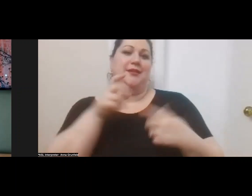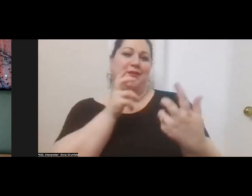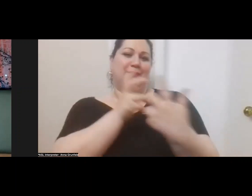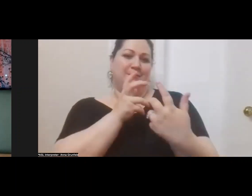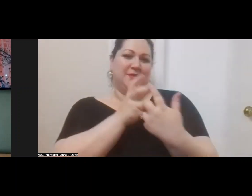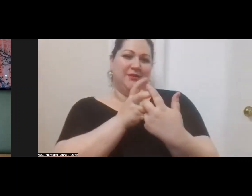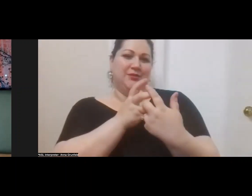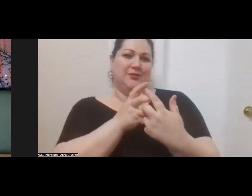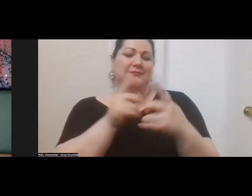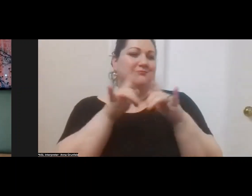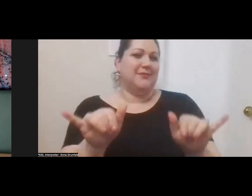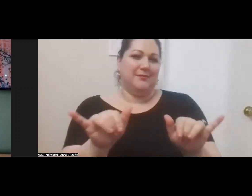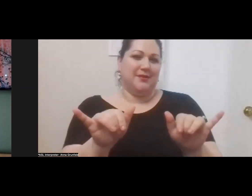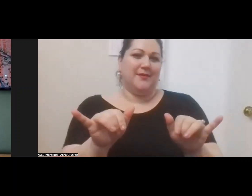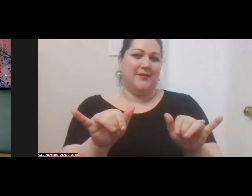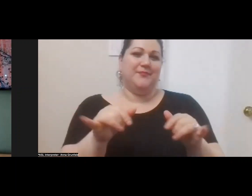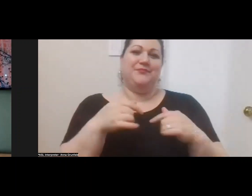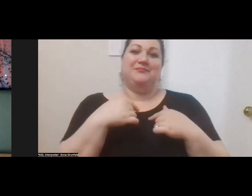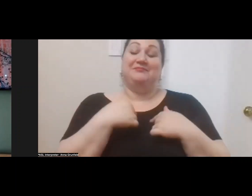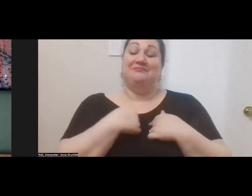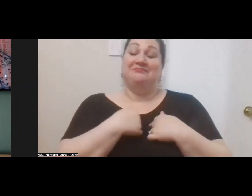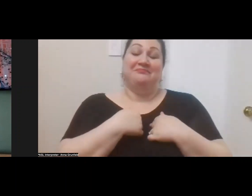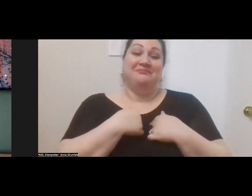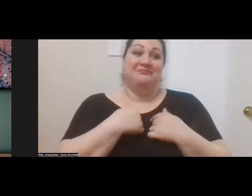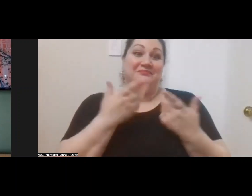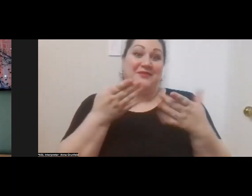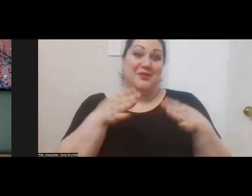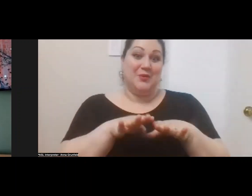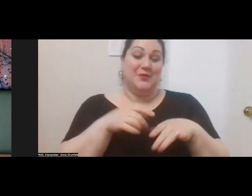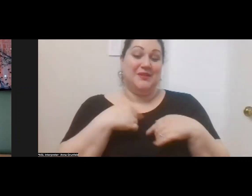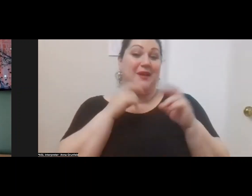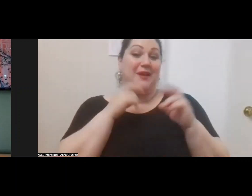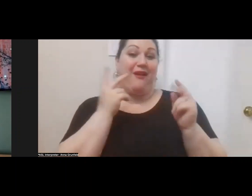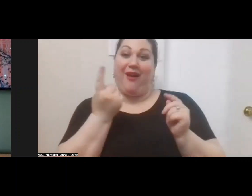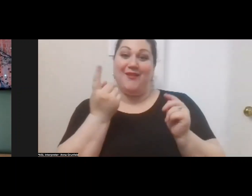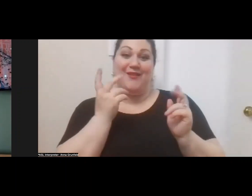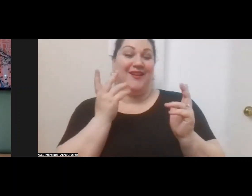the fifth year of this conference will bring and I hope to all see you there.